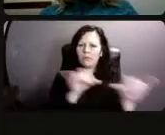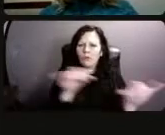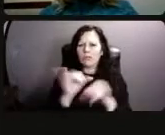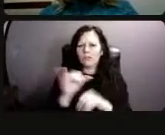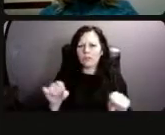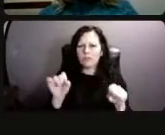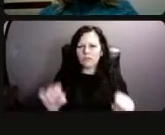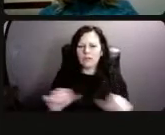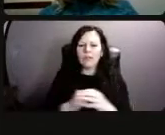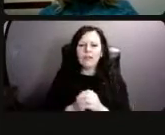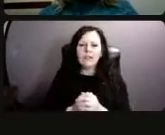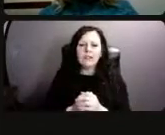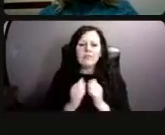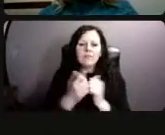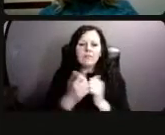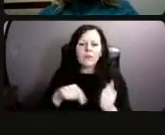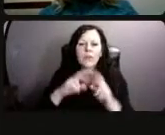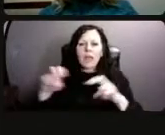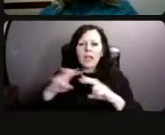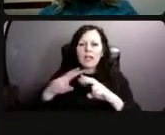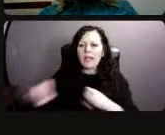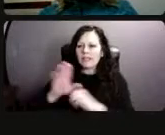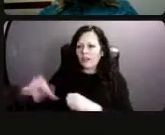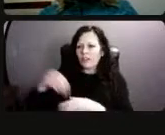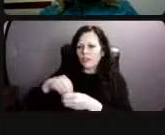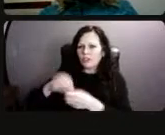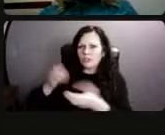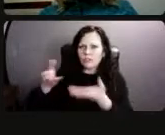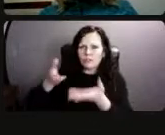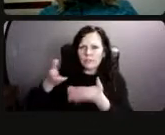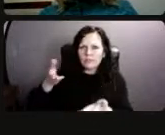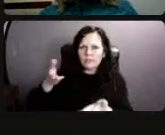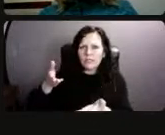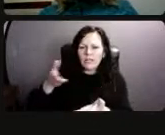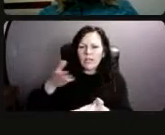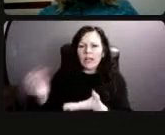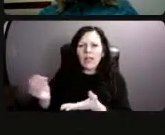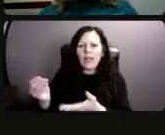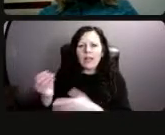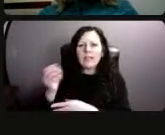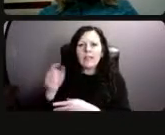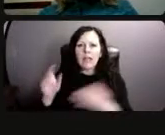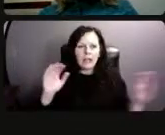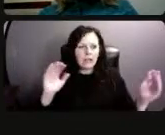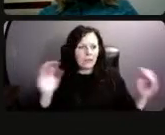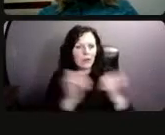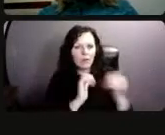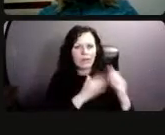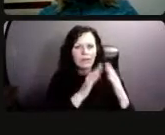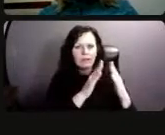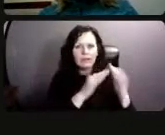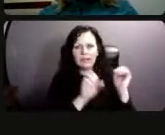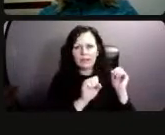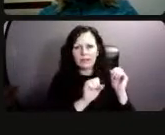TO HAVE THE BENCHMARK CITIES MATCH AS CLOSE AS POSSIBLE TO